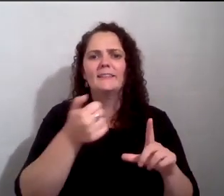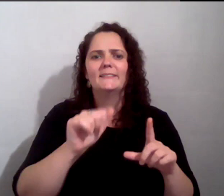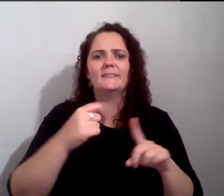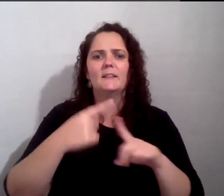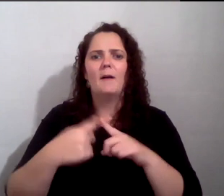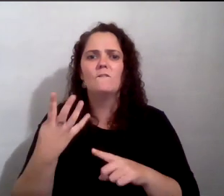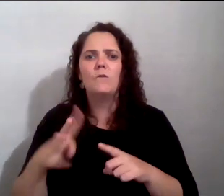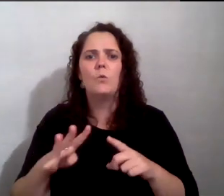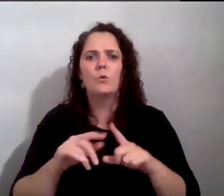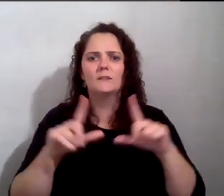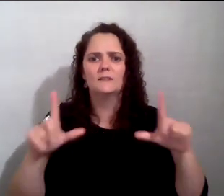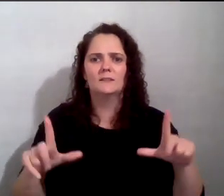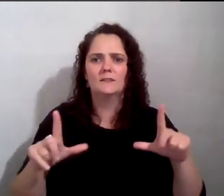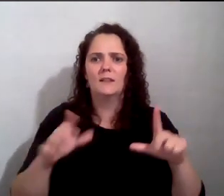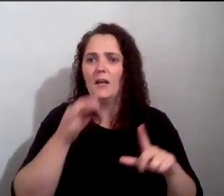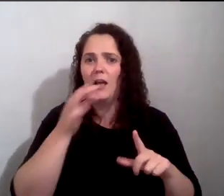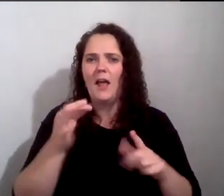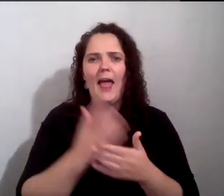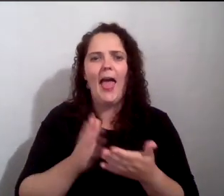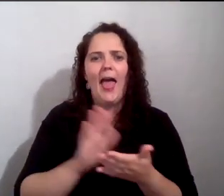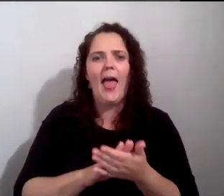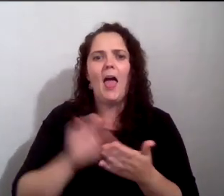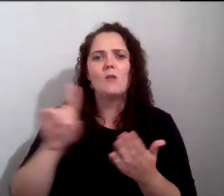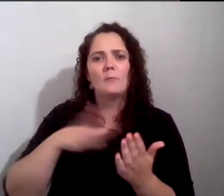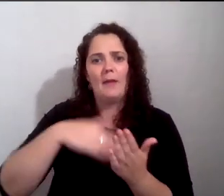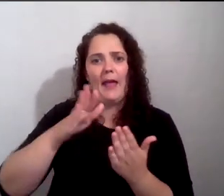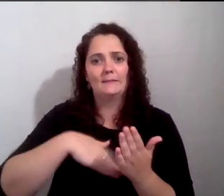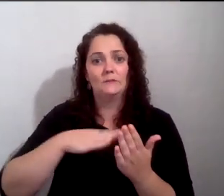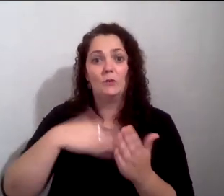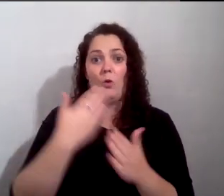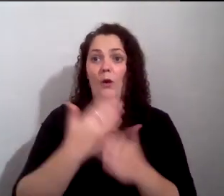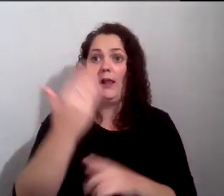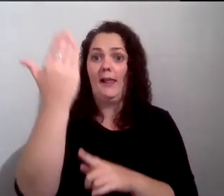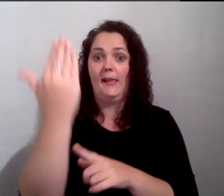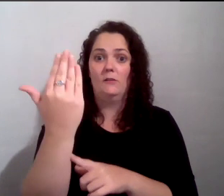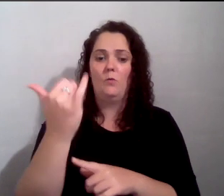you know 60 by 40 centimetres. How do you paint Julie, are you